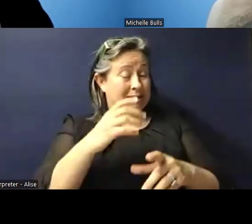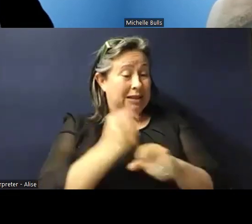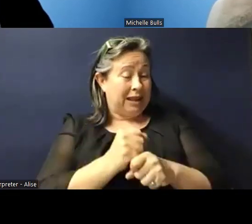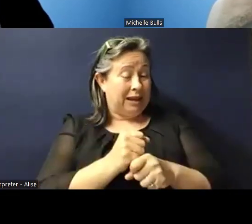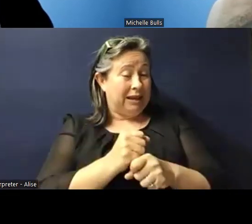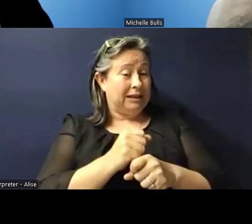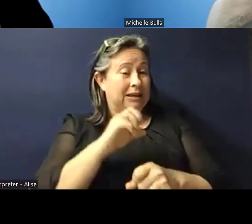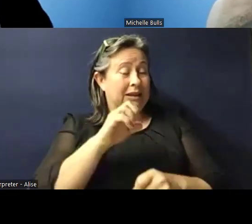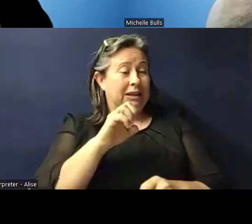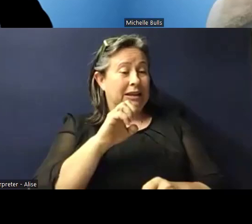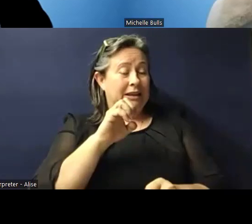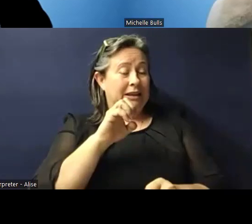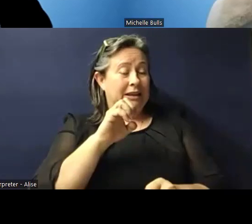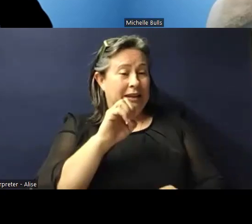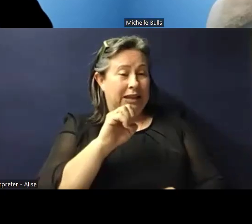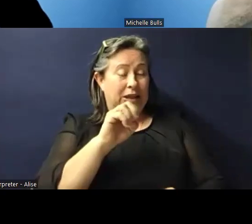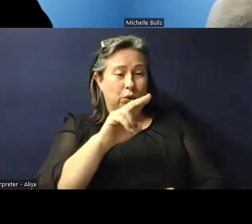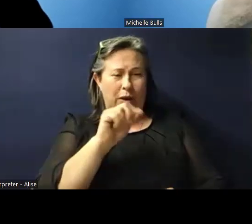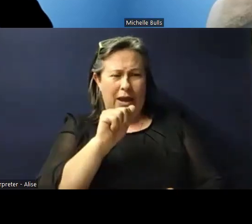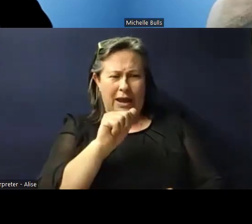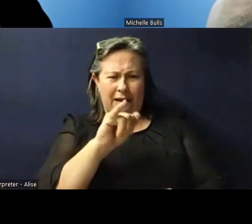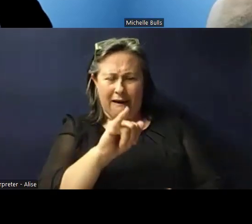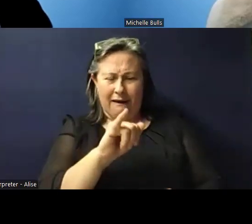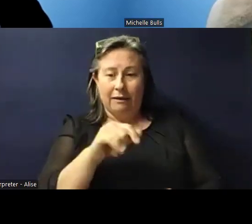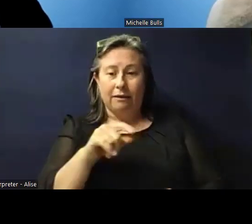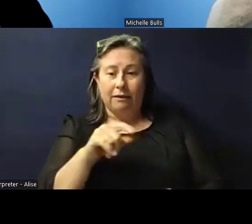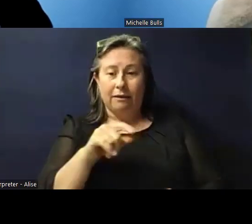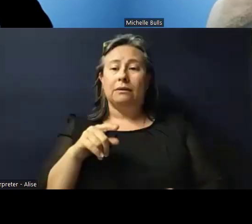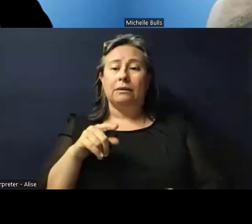if they do not need to register fully in SAM.gov?